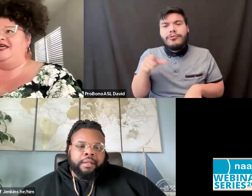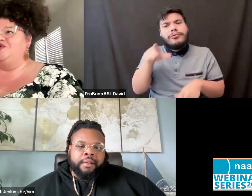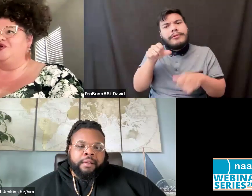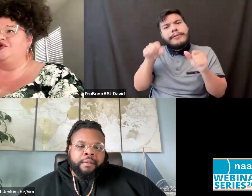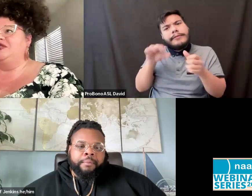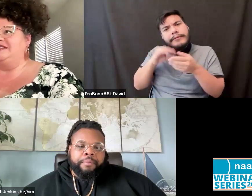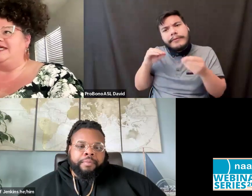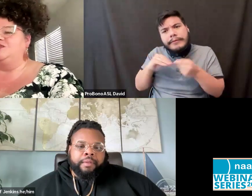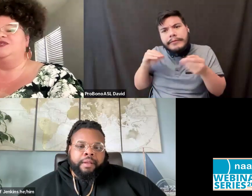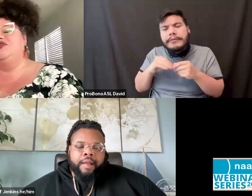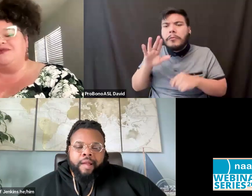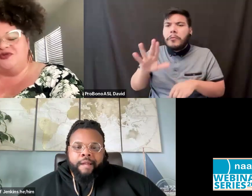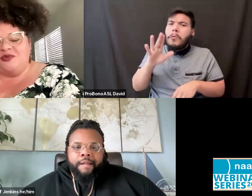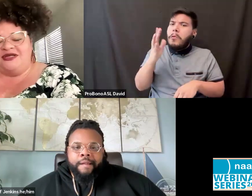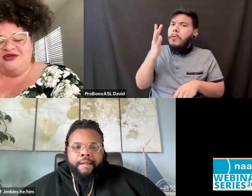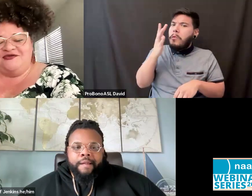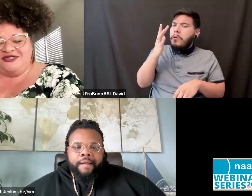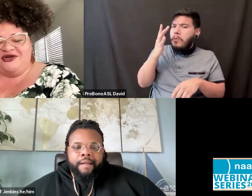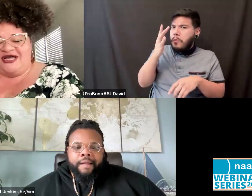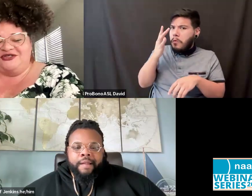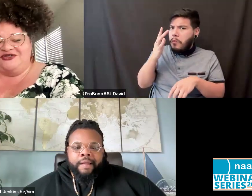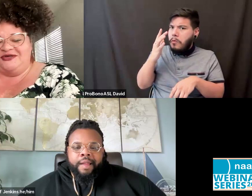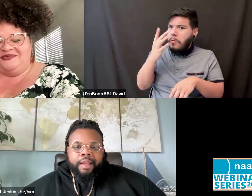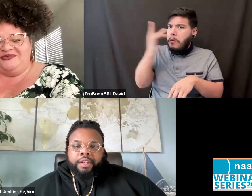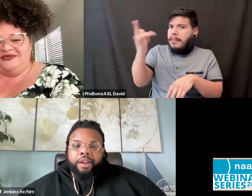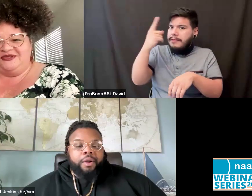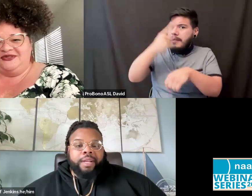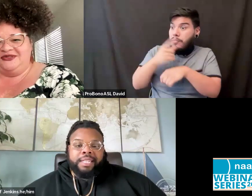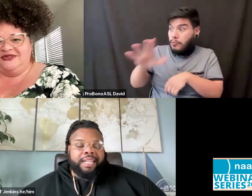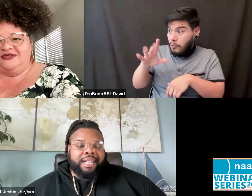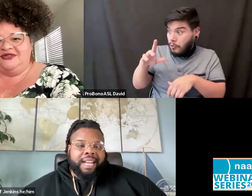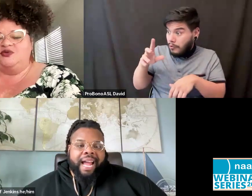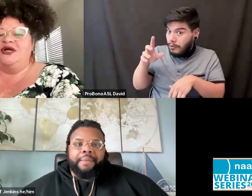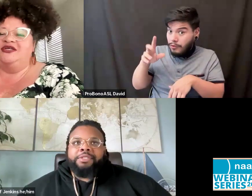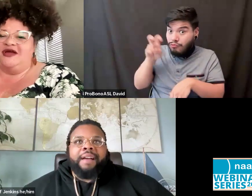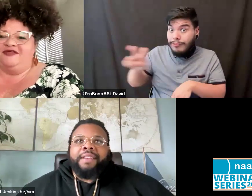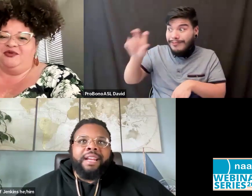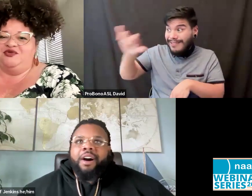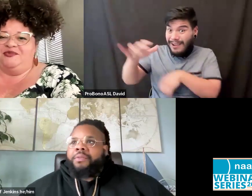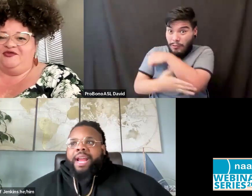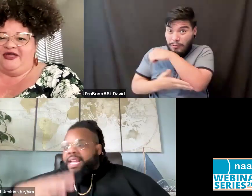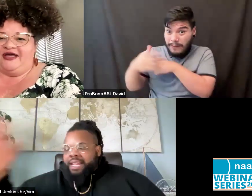In your early days, was your trip to Rwanda your first international trip? No, it was it I was traveling already.